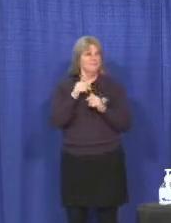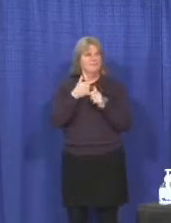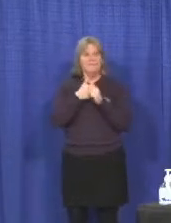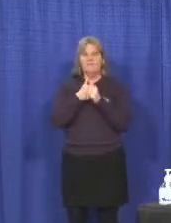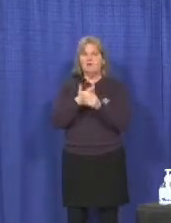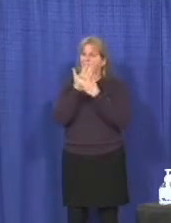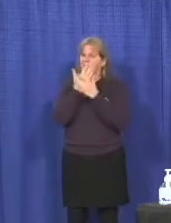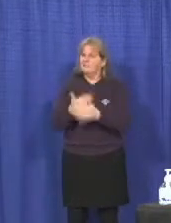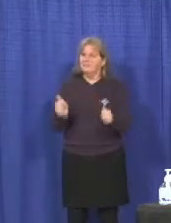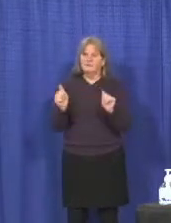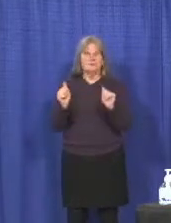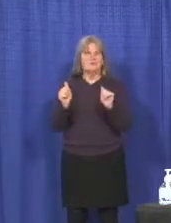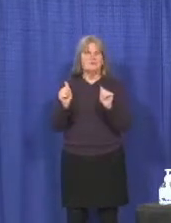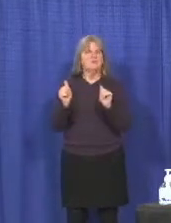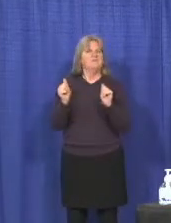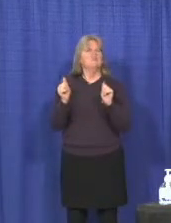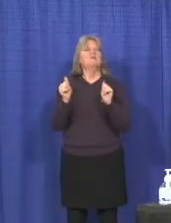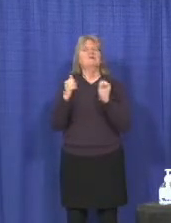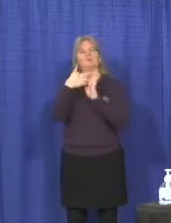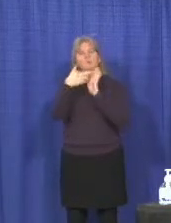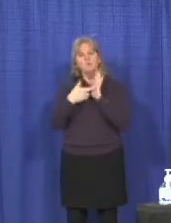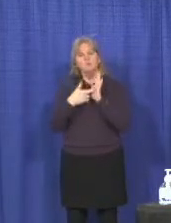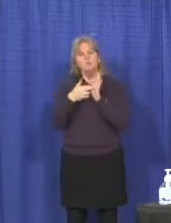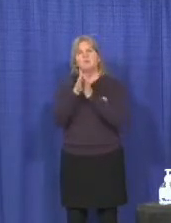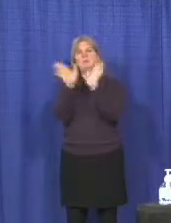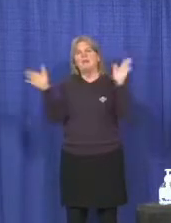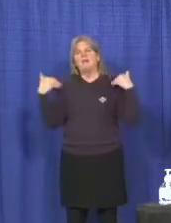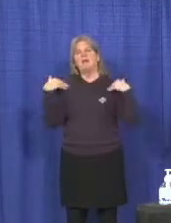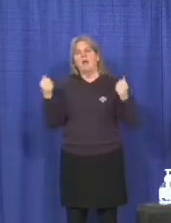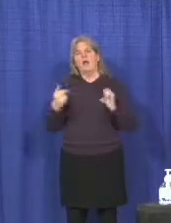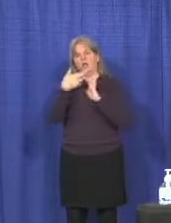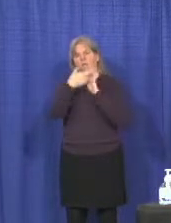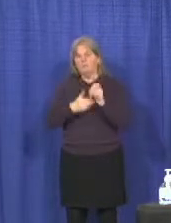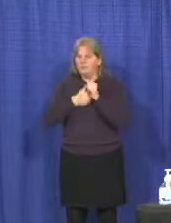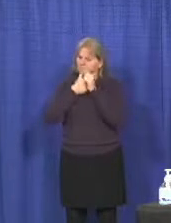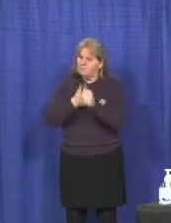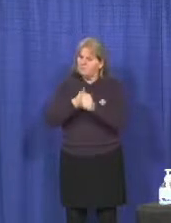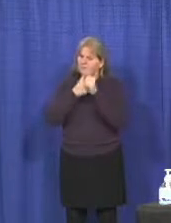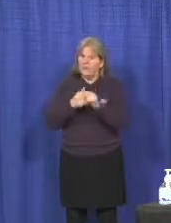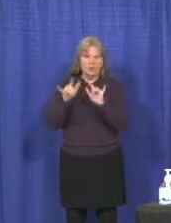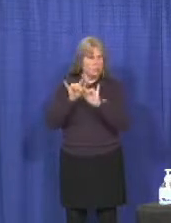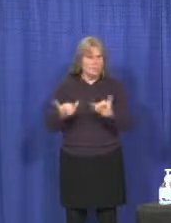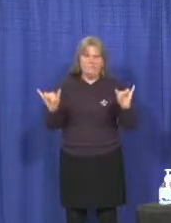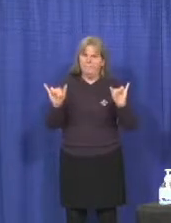measures work for variants that work for the everyday COVID